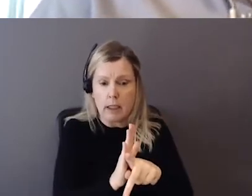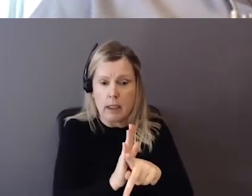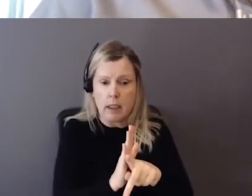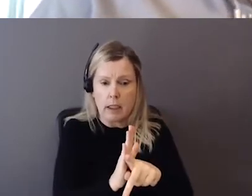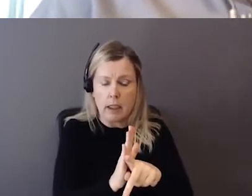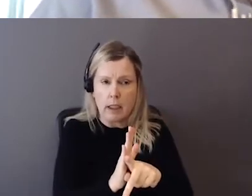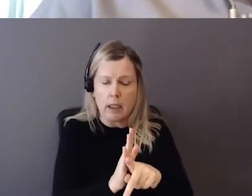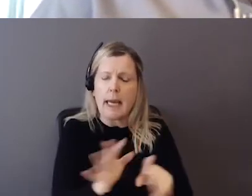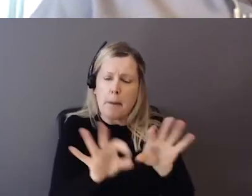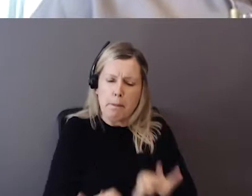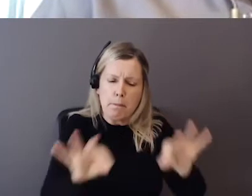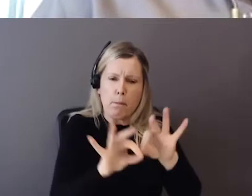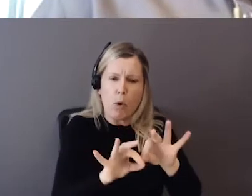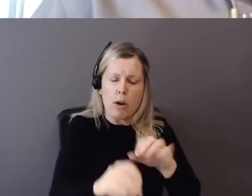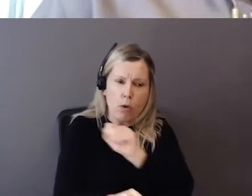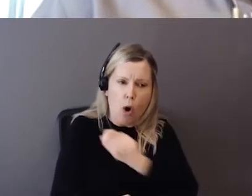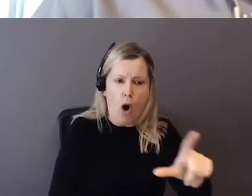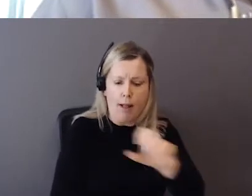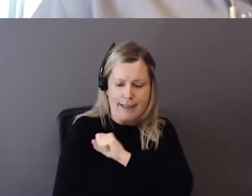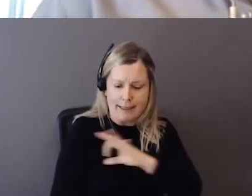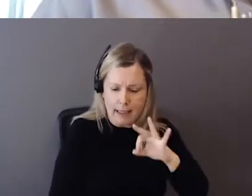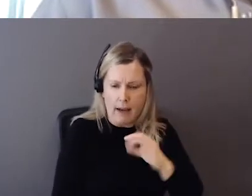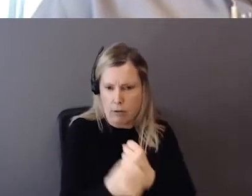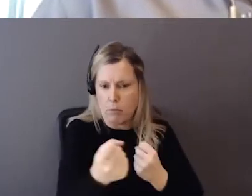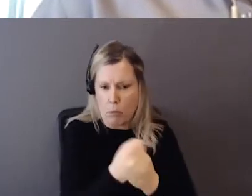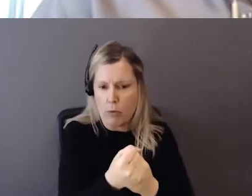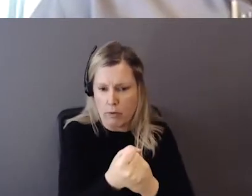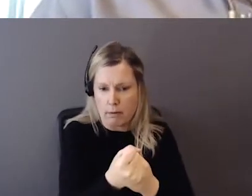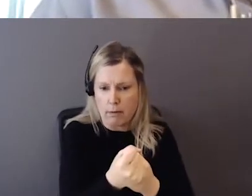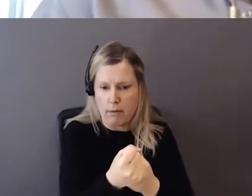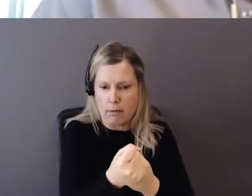bought into. And you can really tell the difference, I think, when something is just